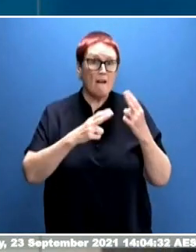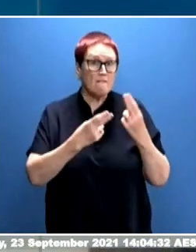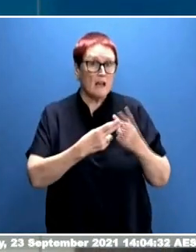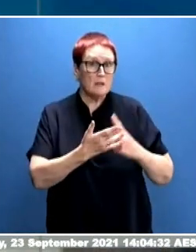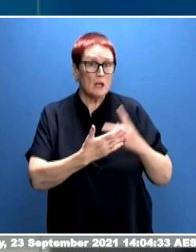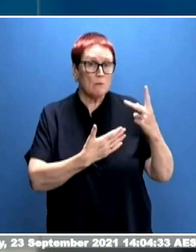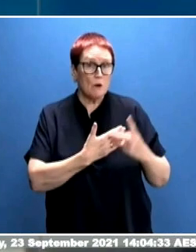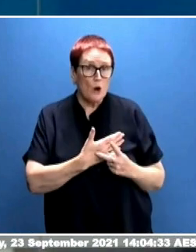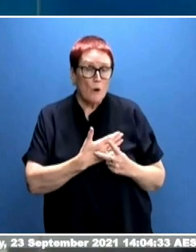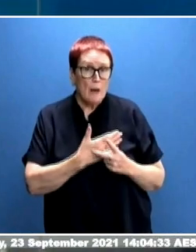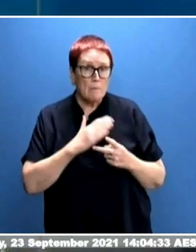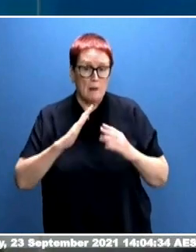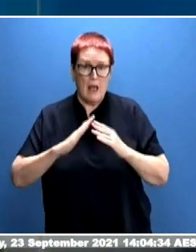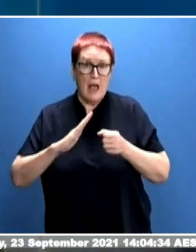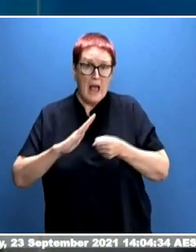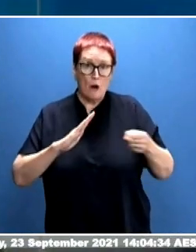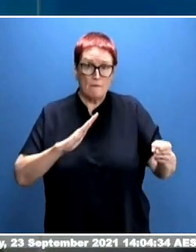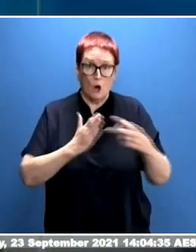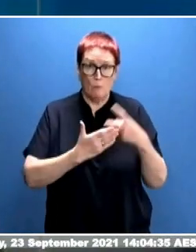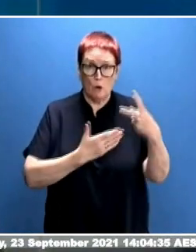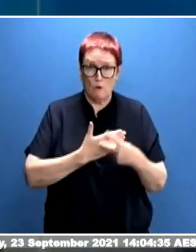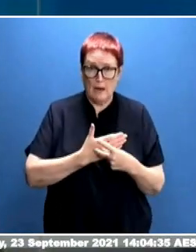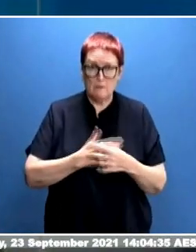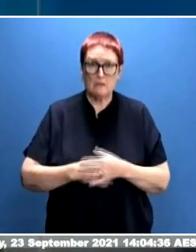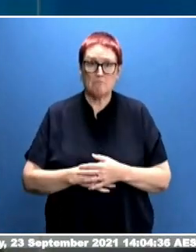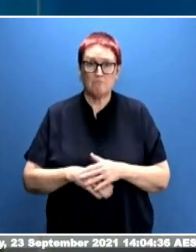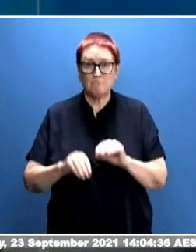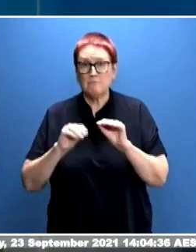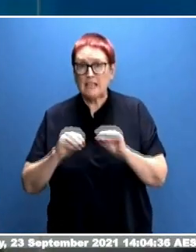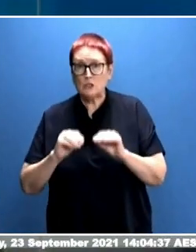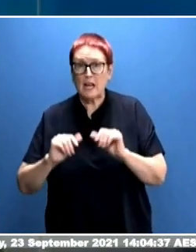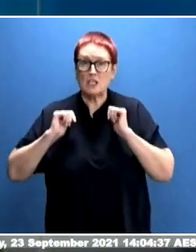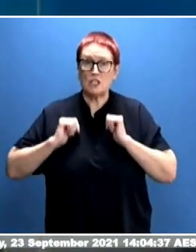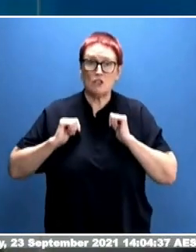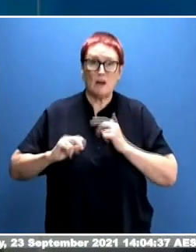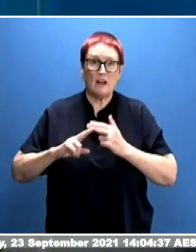out-of-home care programs, education and training and professional development,